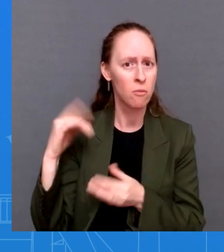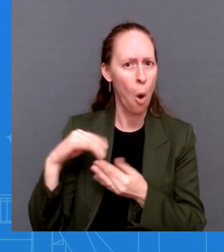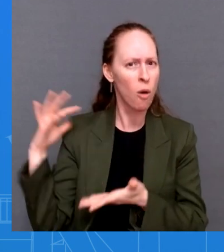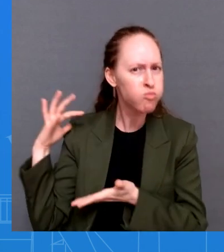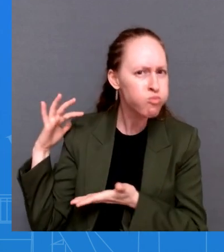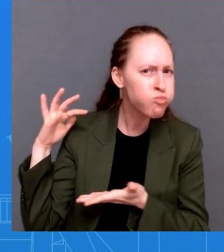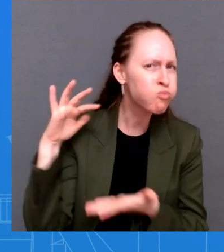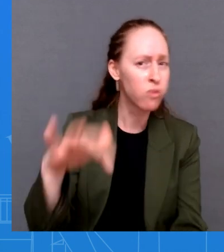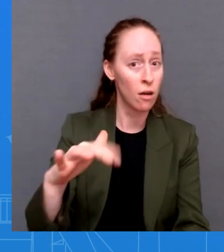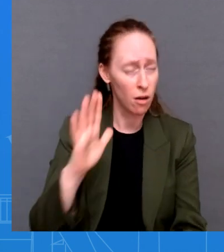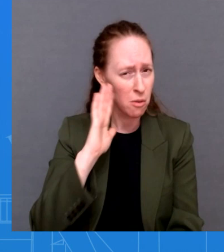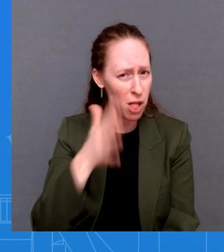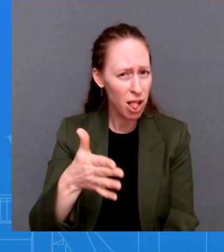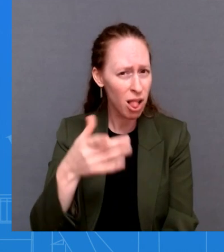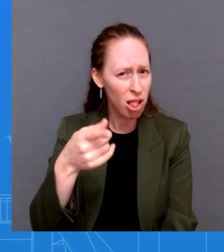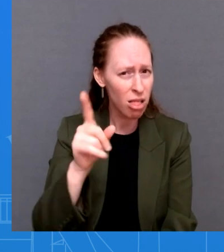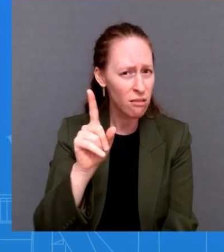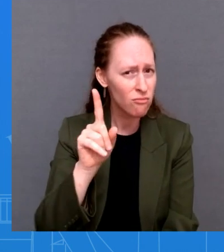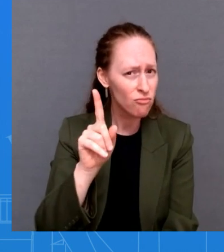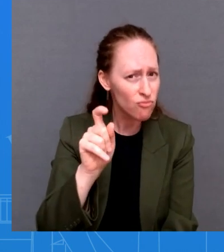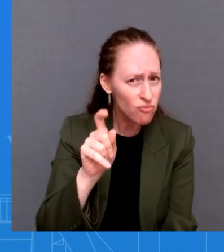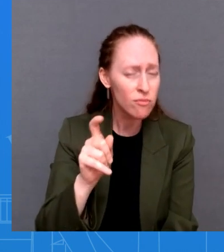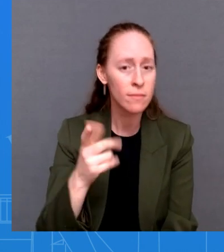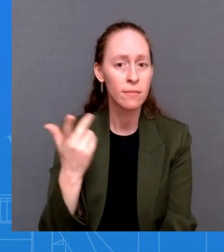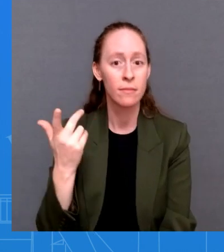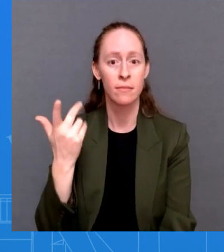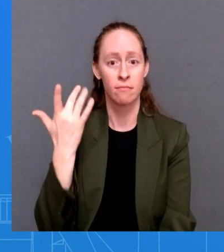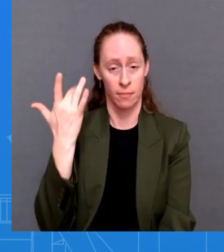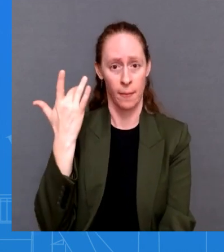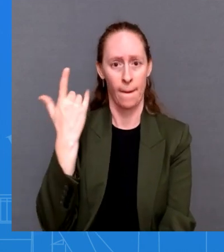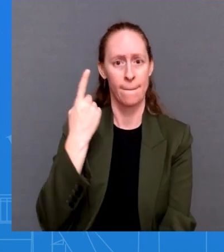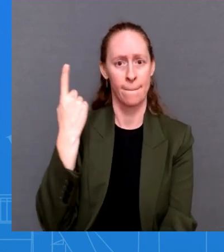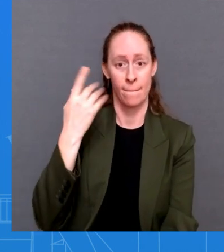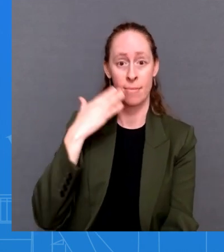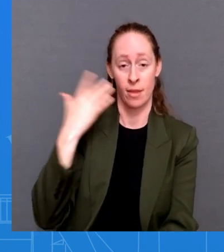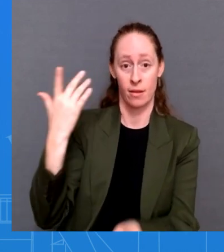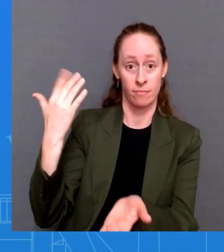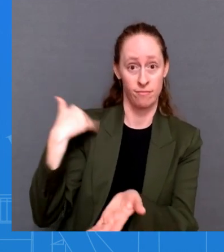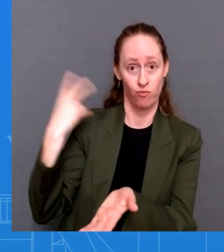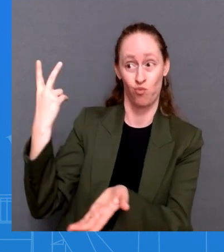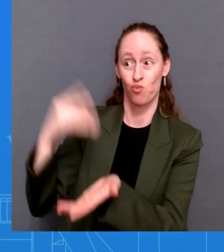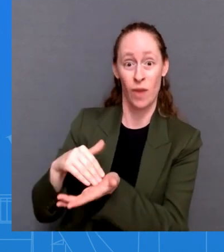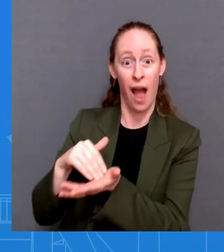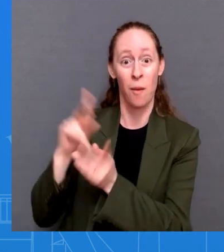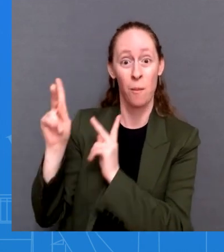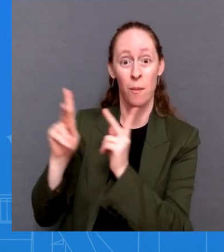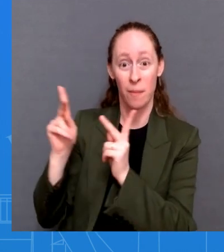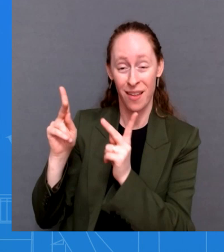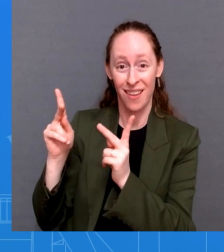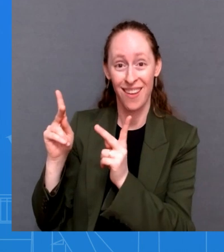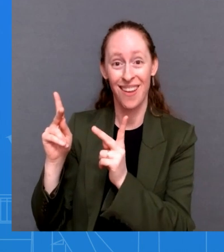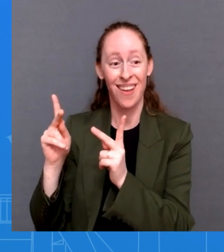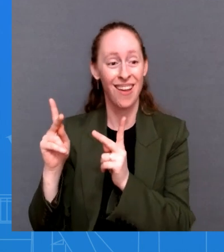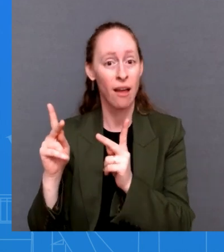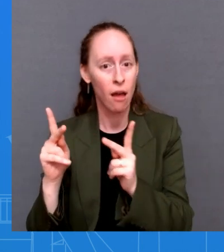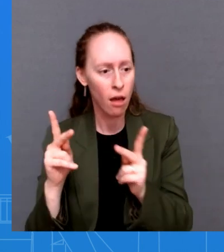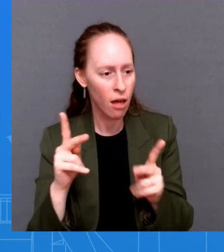during these efforts at the large events and during this type of outreach? Thank you. Mr. Fenton: Yeah, we're definitely looking at events